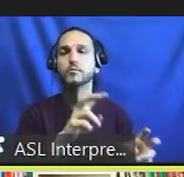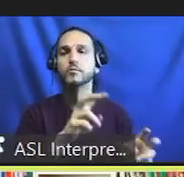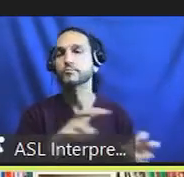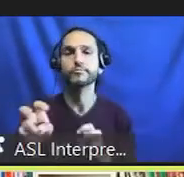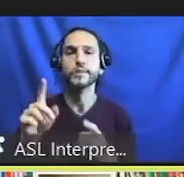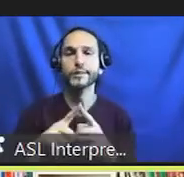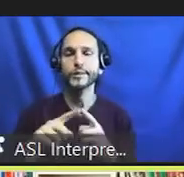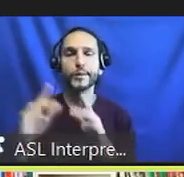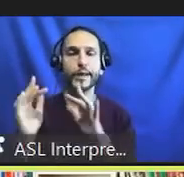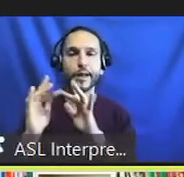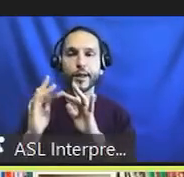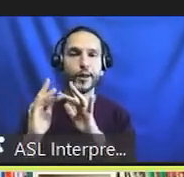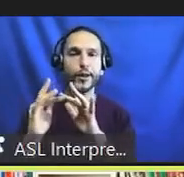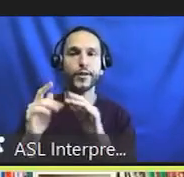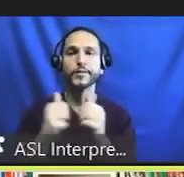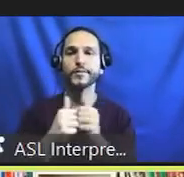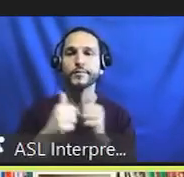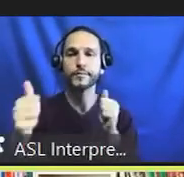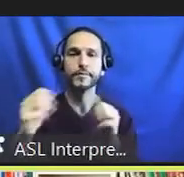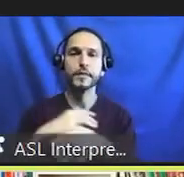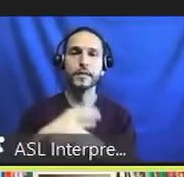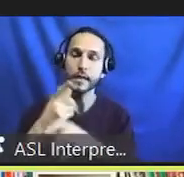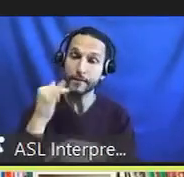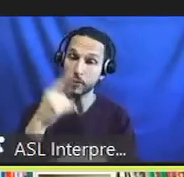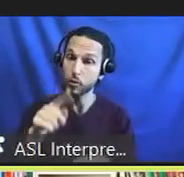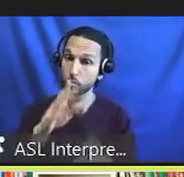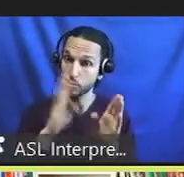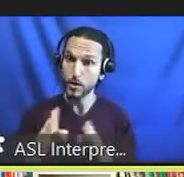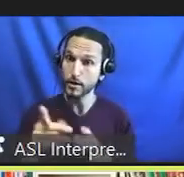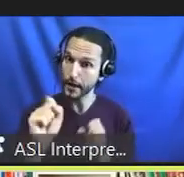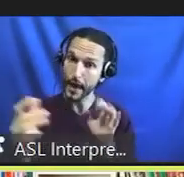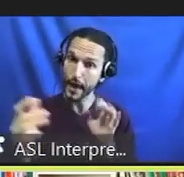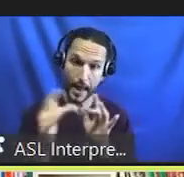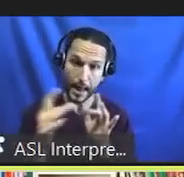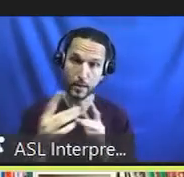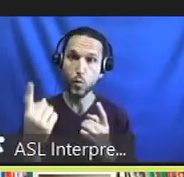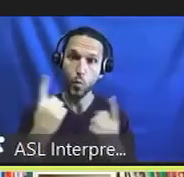if you are prepared. So be prepared. Reach out, ask the questions.